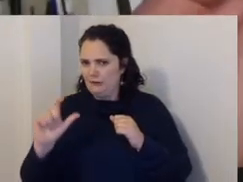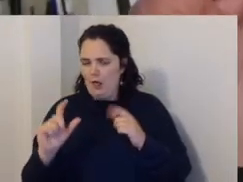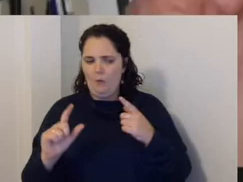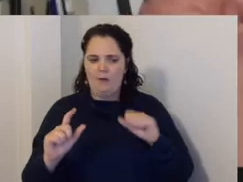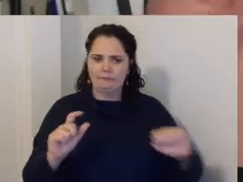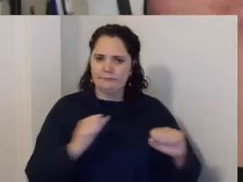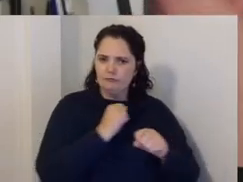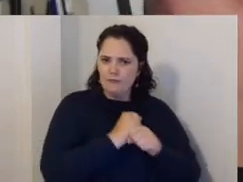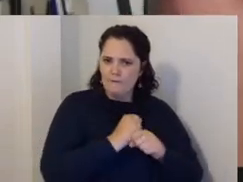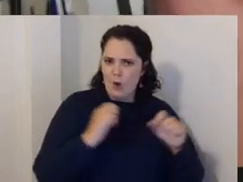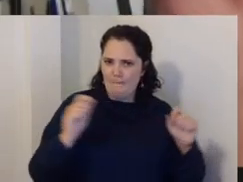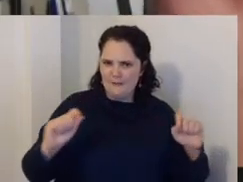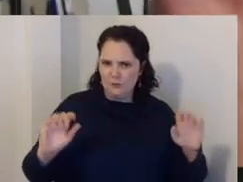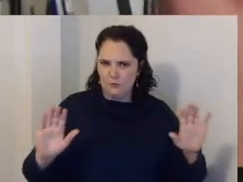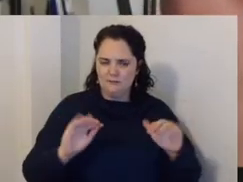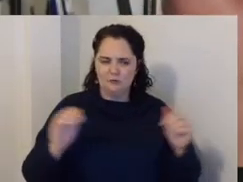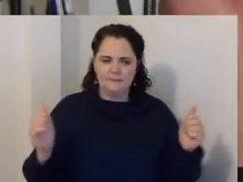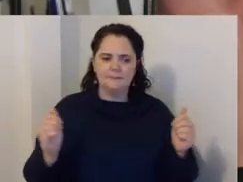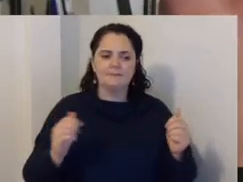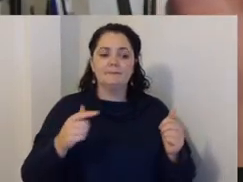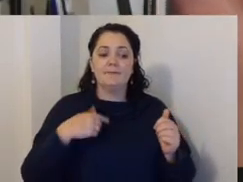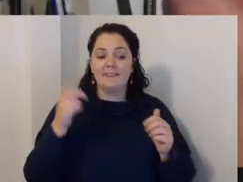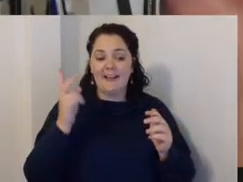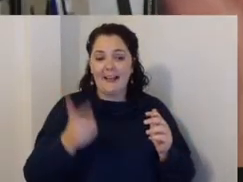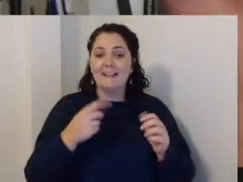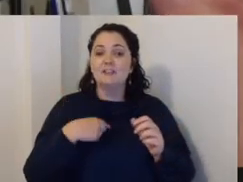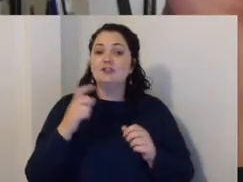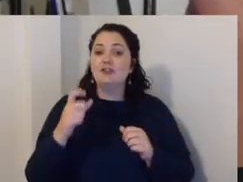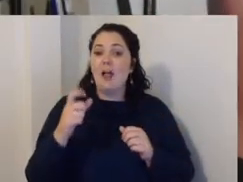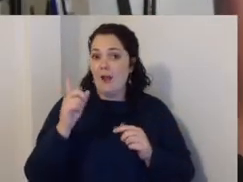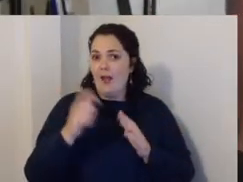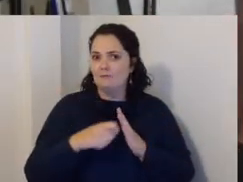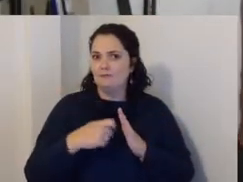and again I'm just going to take my charcoal and I'm just going to sand it and again you can buy